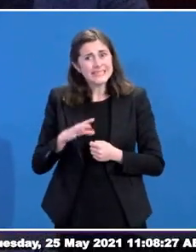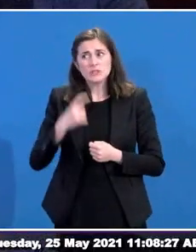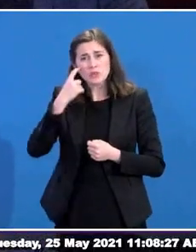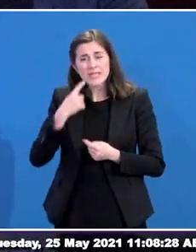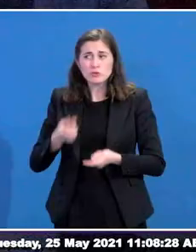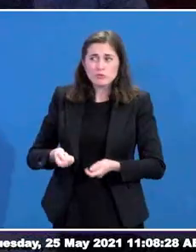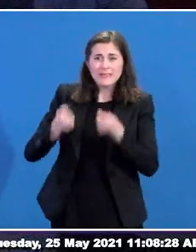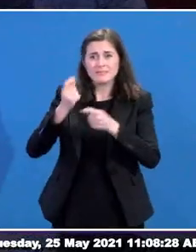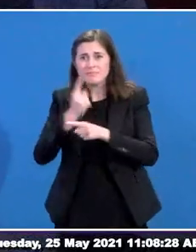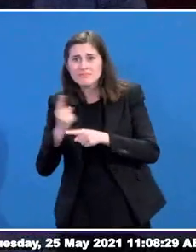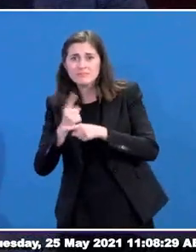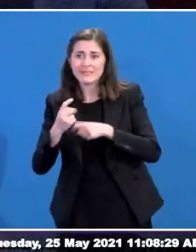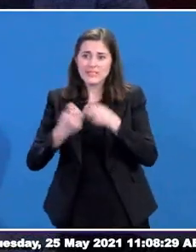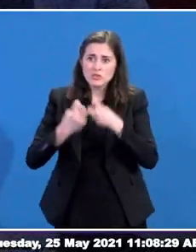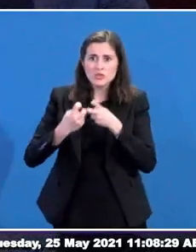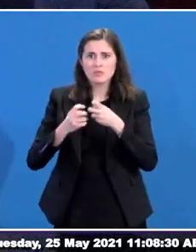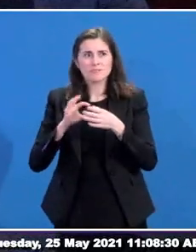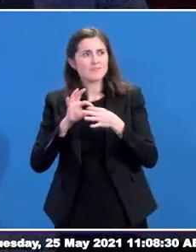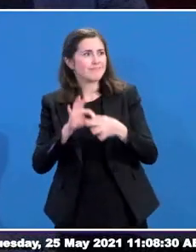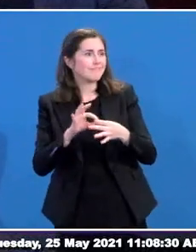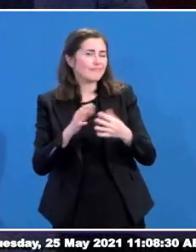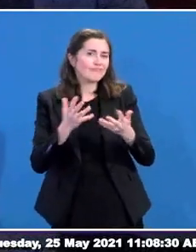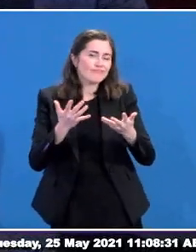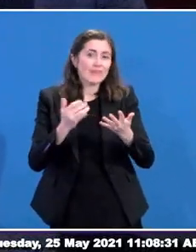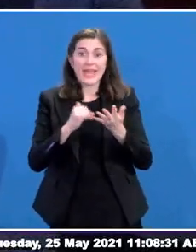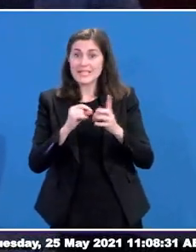So the issues of, you know, the fact that SP1 refused